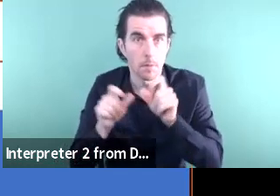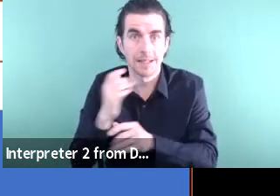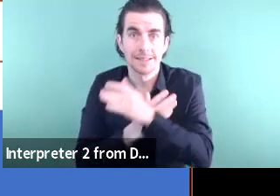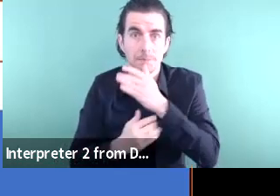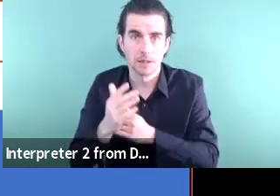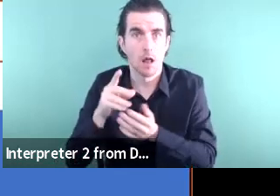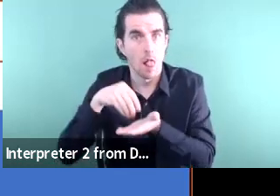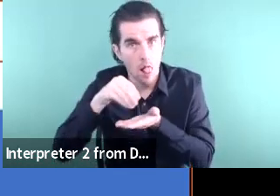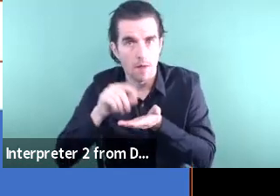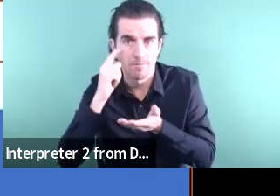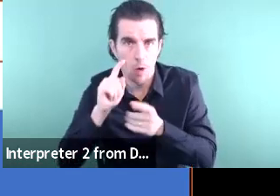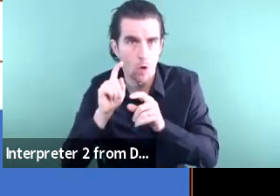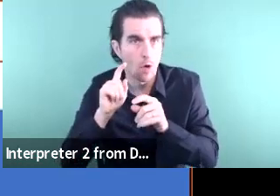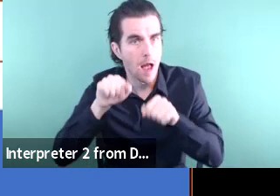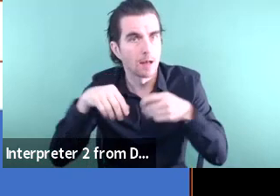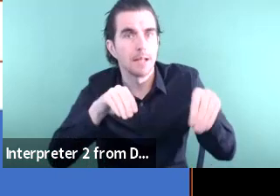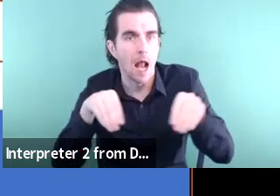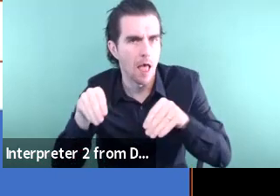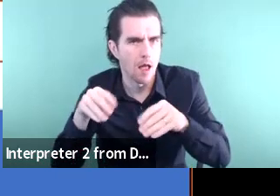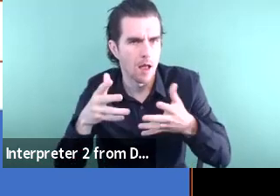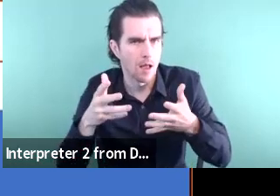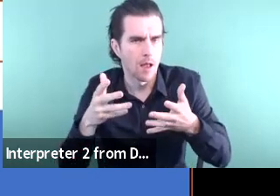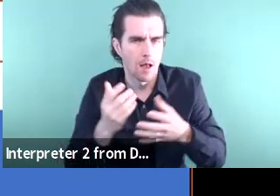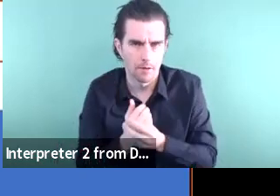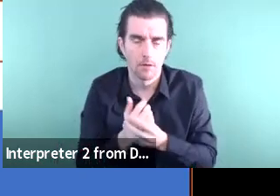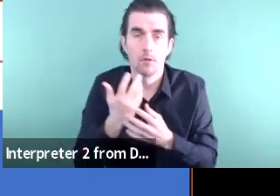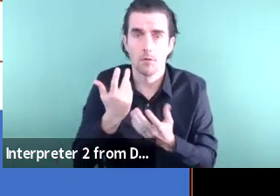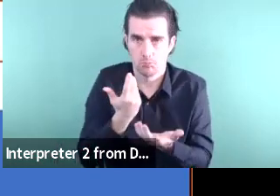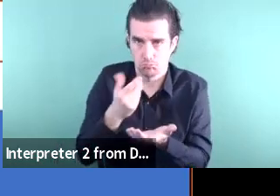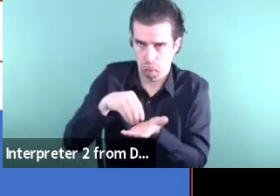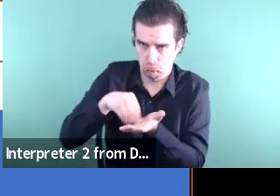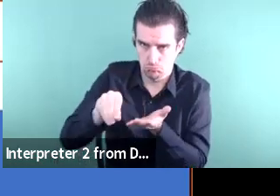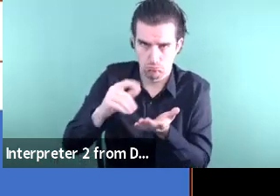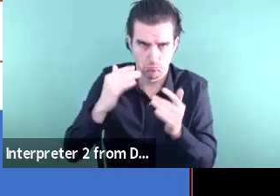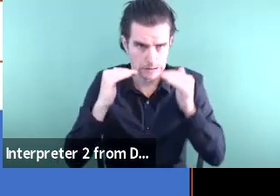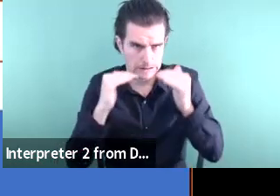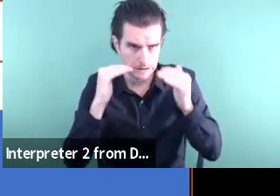Universal Health Coverage rarely include assistive device and rehabilitation and concession,